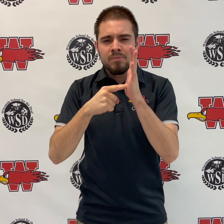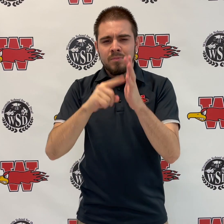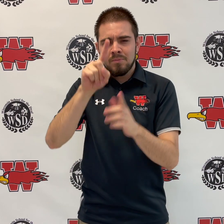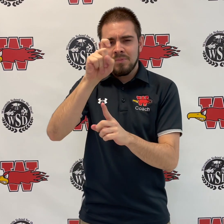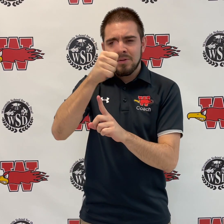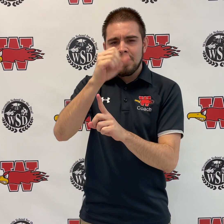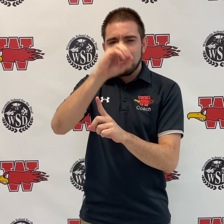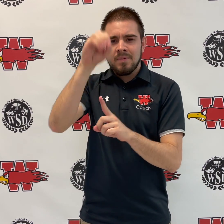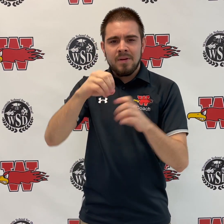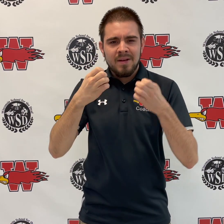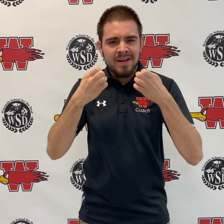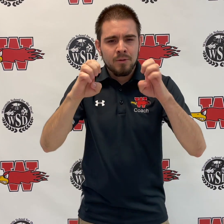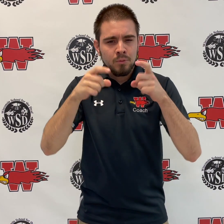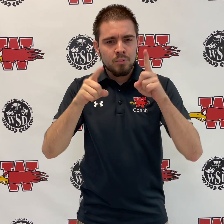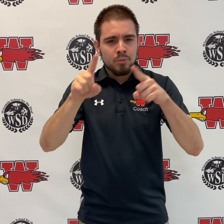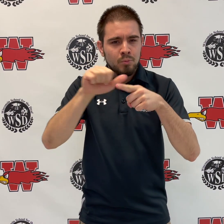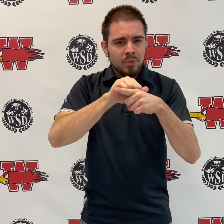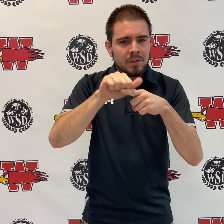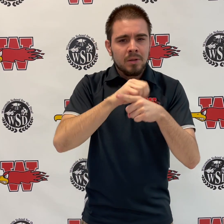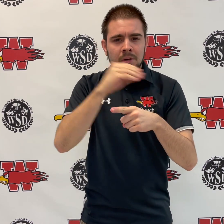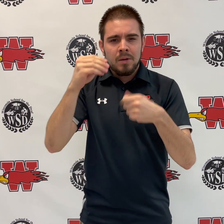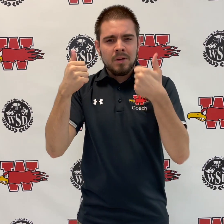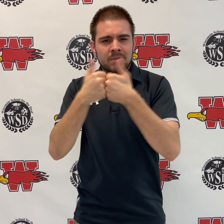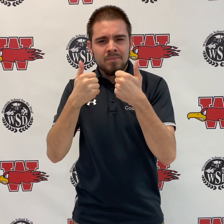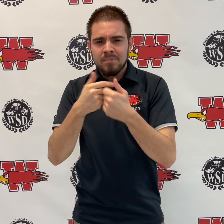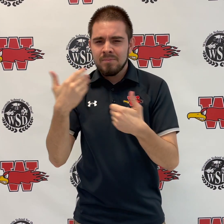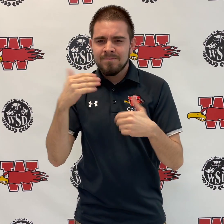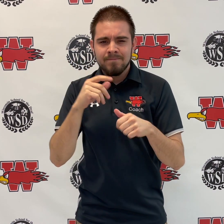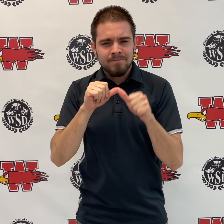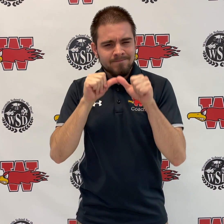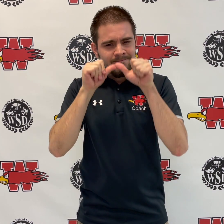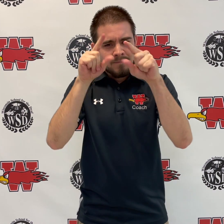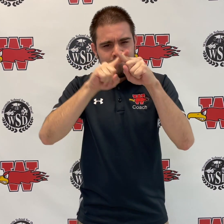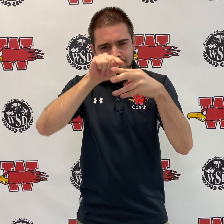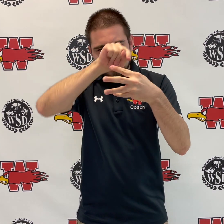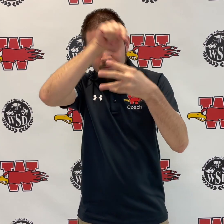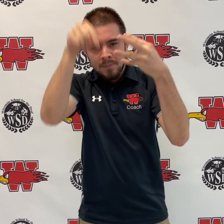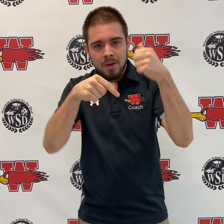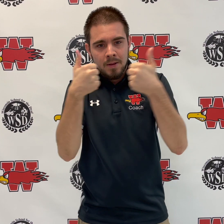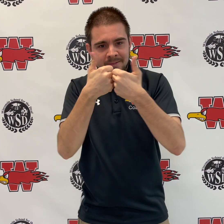and ten percent effort at both practices and games. They continue all the way through the game.